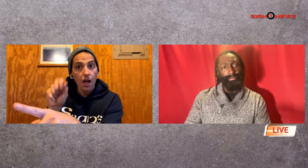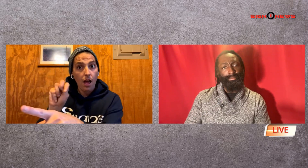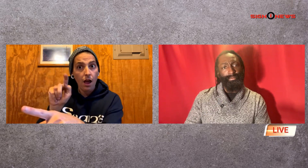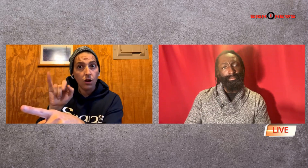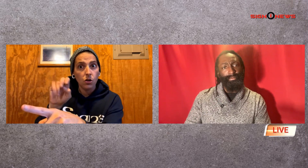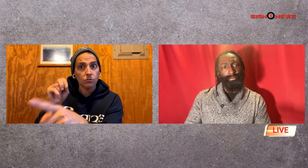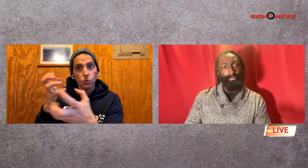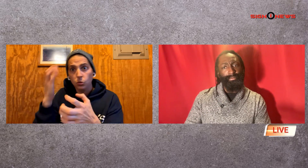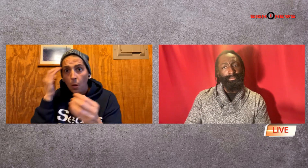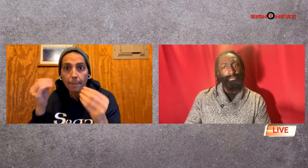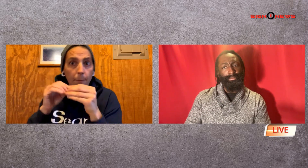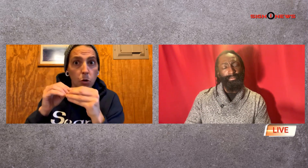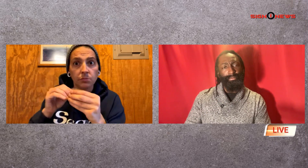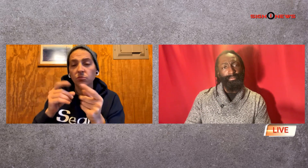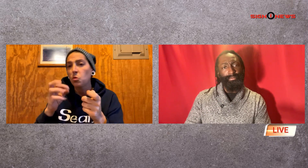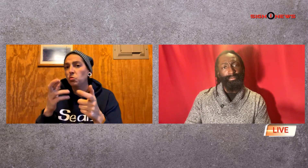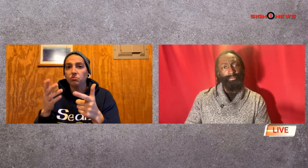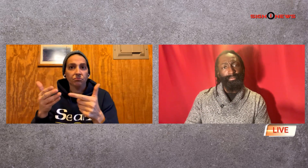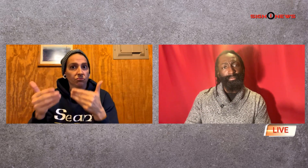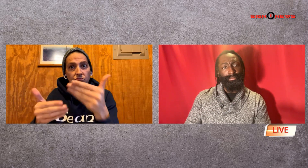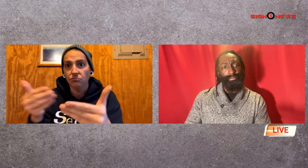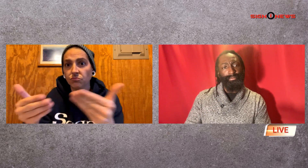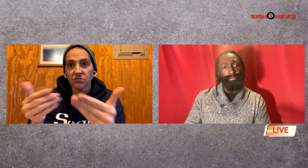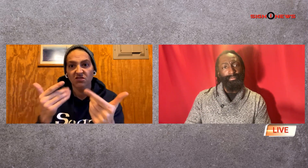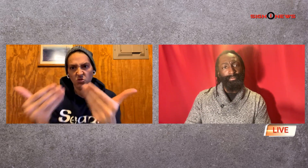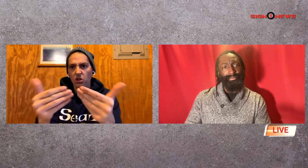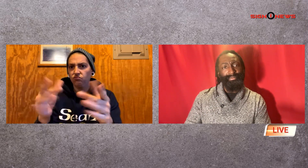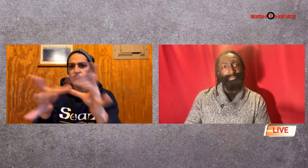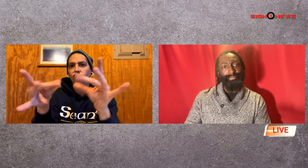audience members if you want to ask a question of Antoine just let us know just put in a